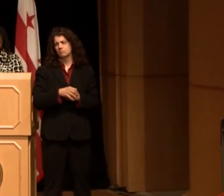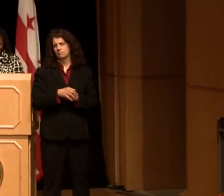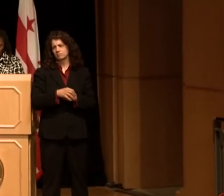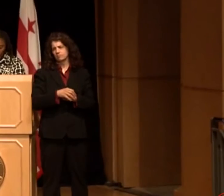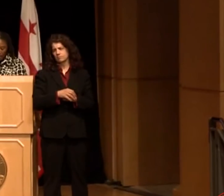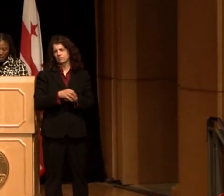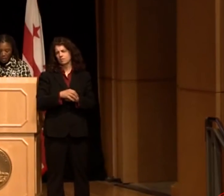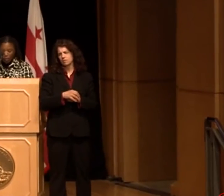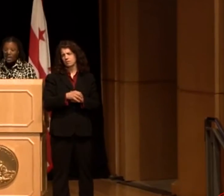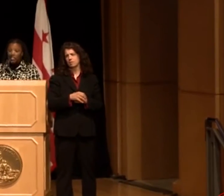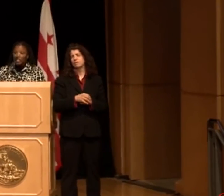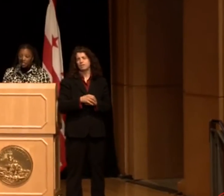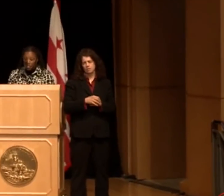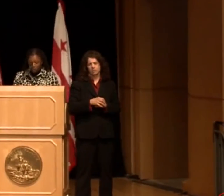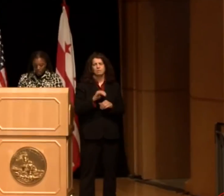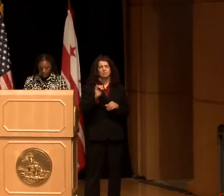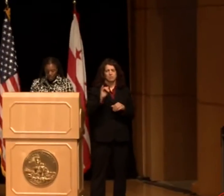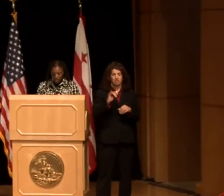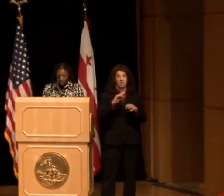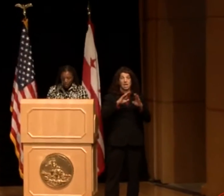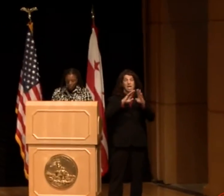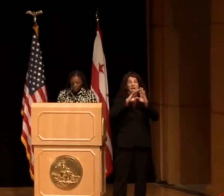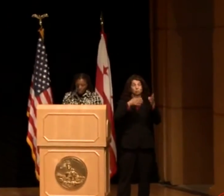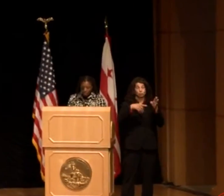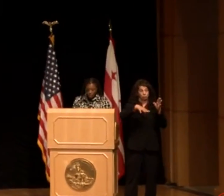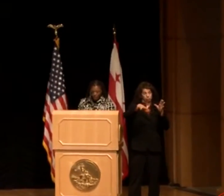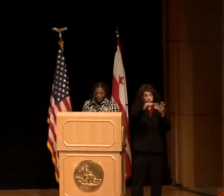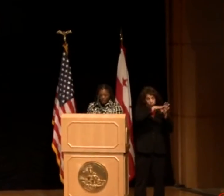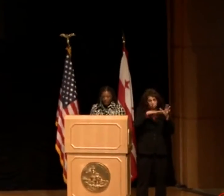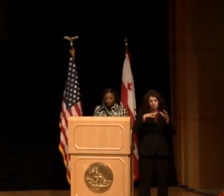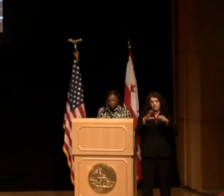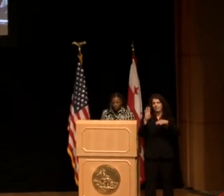TARGET PROJECTS AND COMMUNITIES THROUGH CENSUS TRACK DATA WHERE